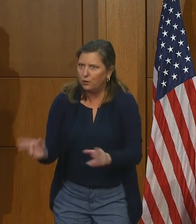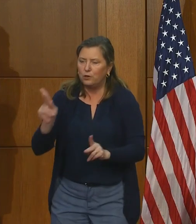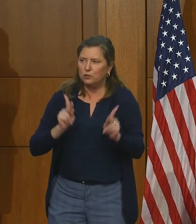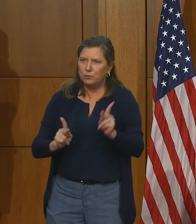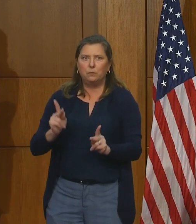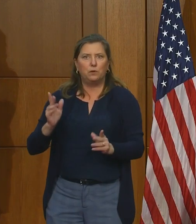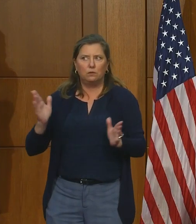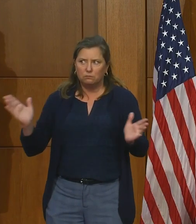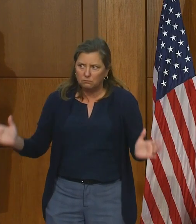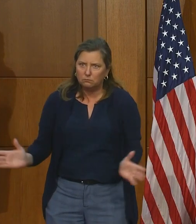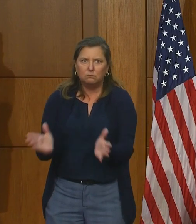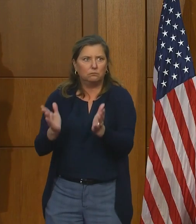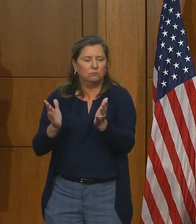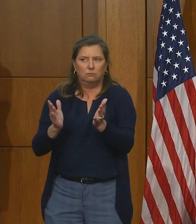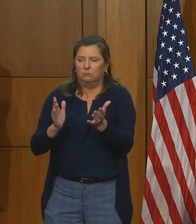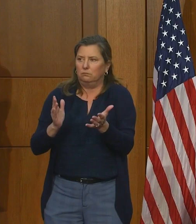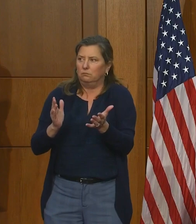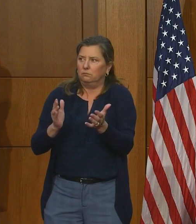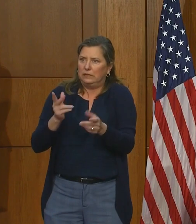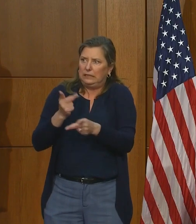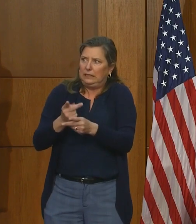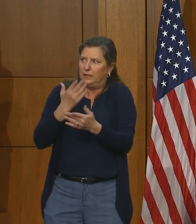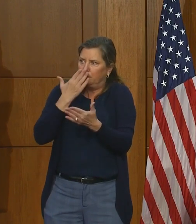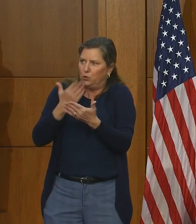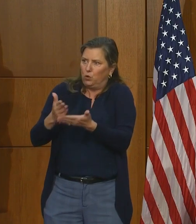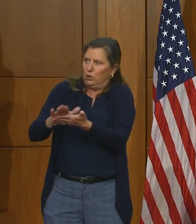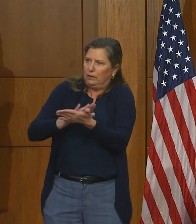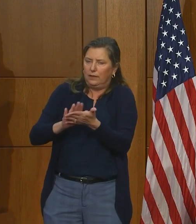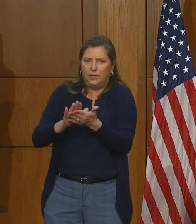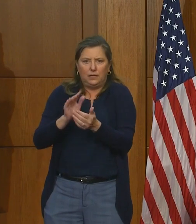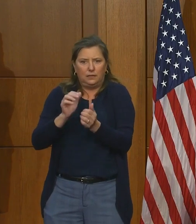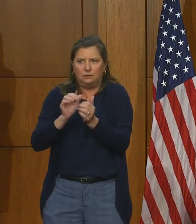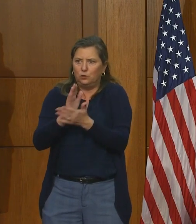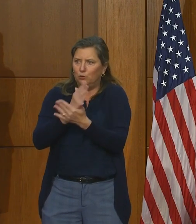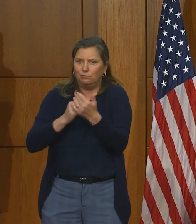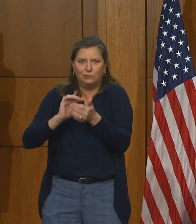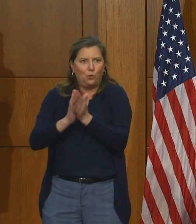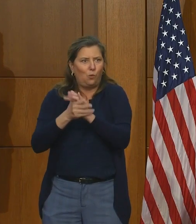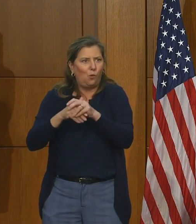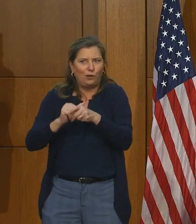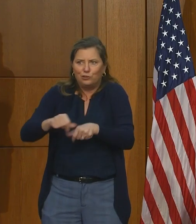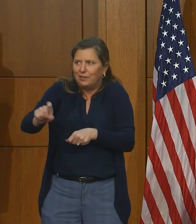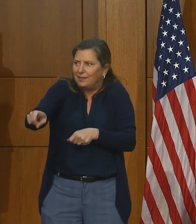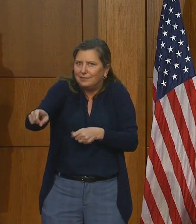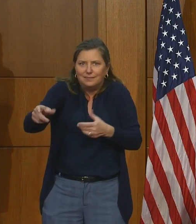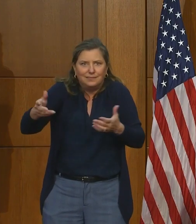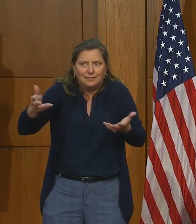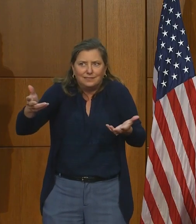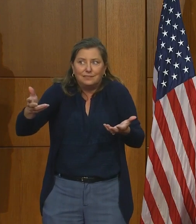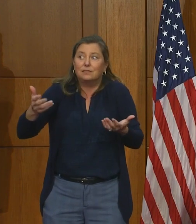WE ARE IN A PET PANDEMIC. WE ARE ENCOURAGING. FULL TO